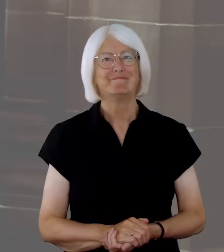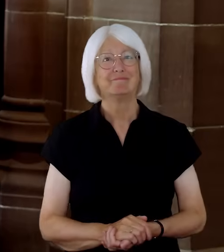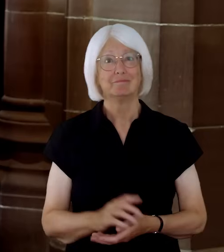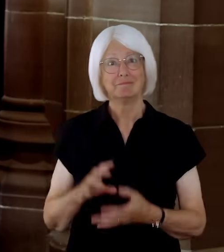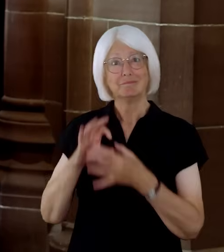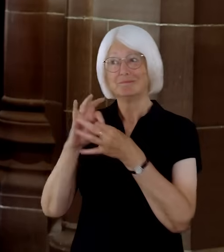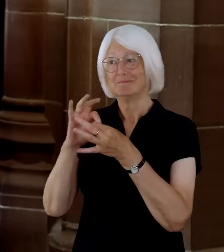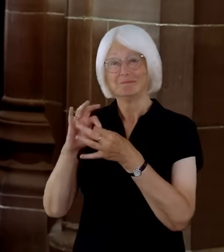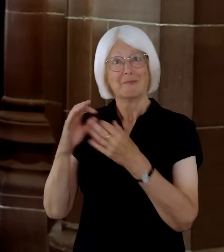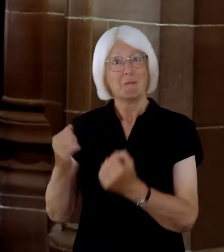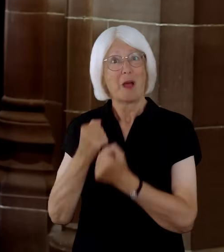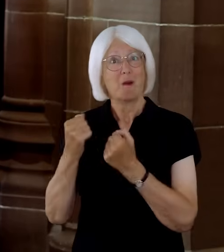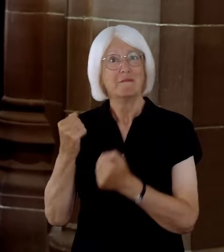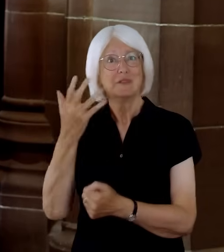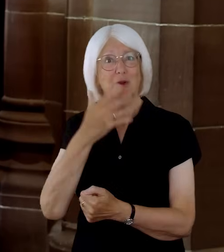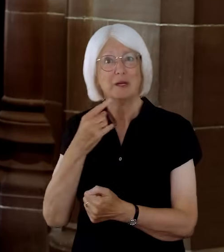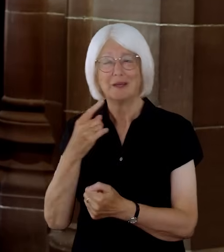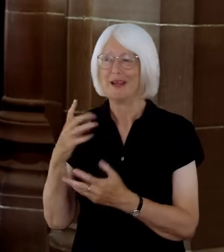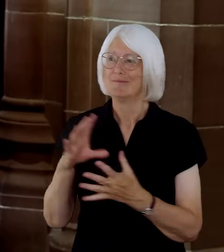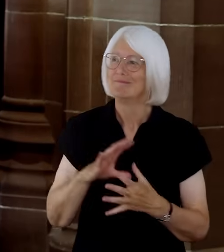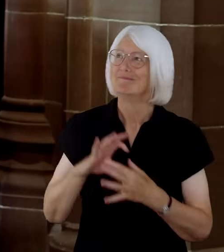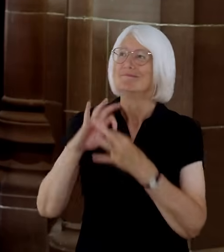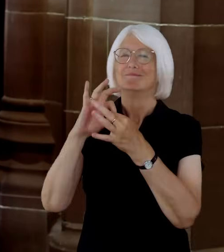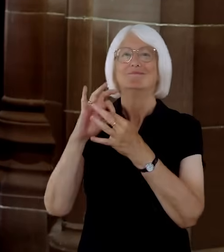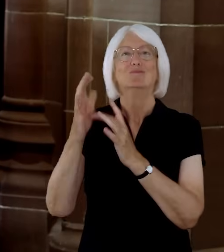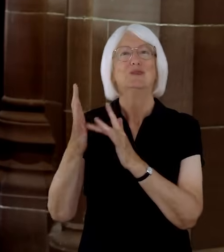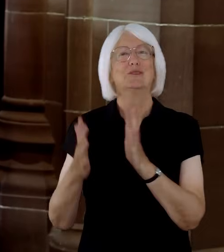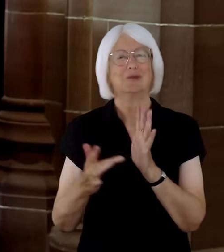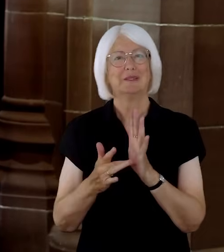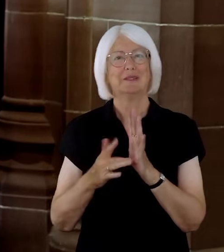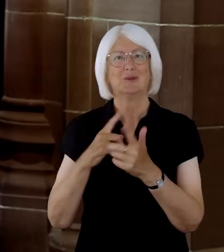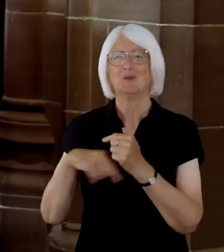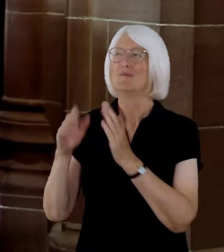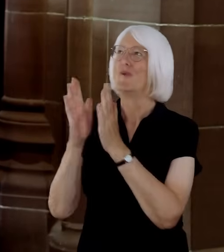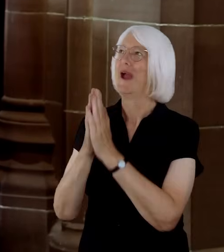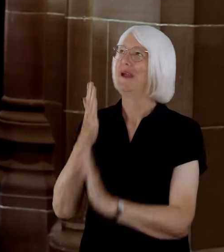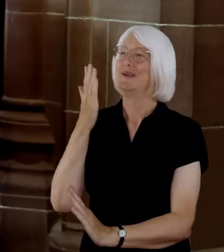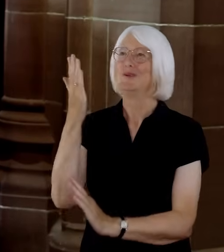In the power of the Spirit and in union with Christ, let us pray to the Father.